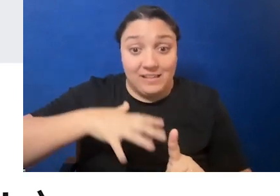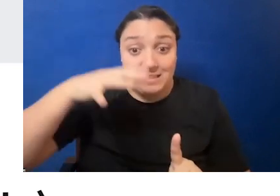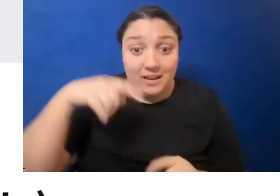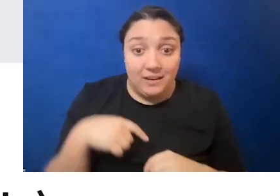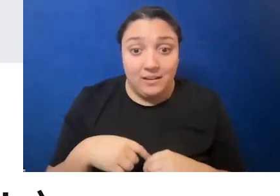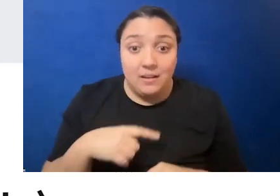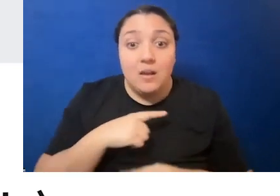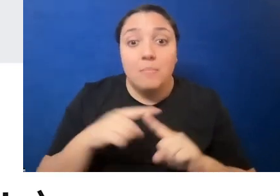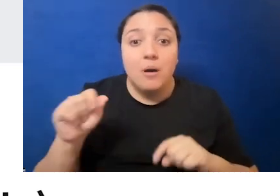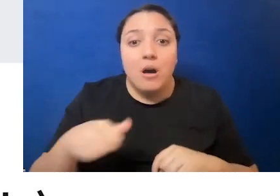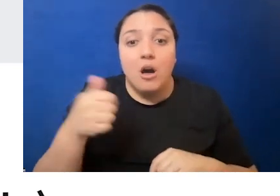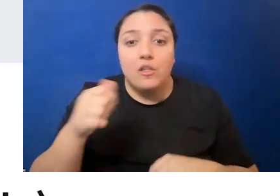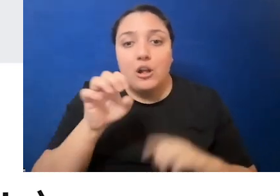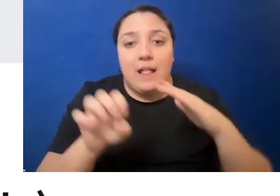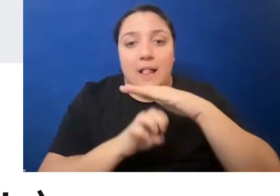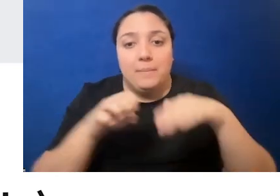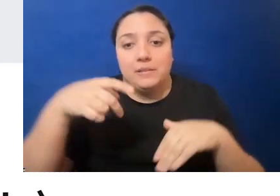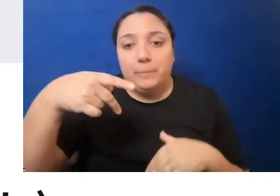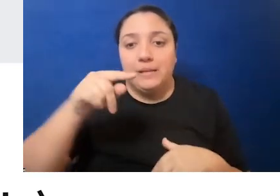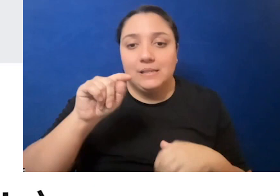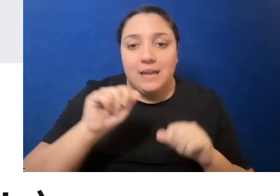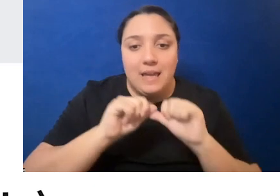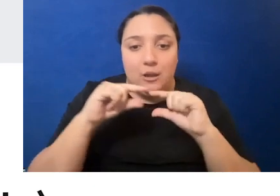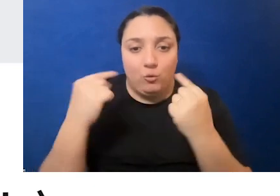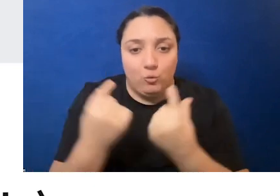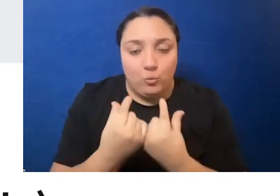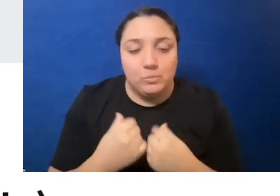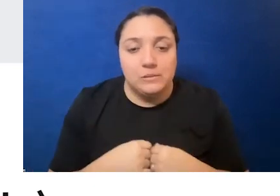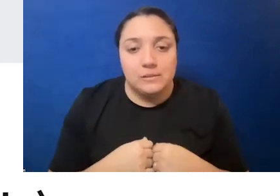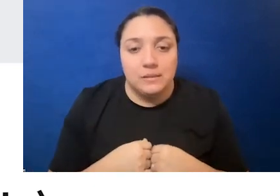NOT JUST THE PARENTS OF THE KIDS THAT MAY HAVE THE ANXIETY BUT